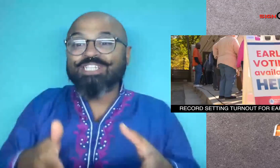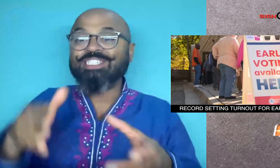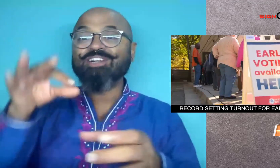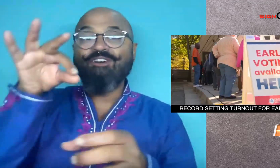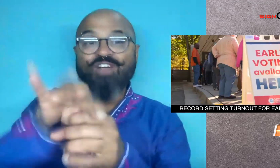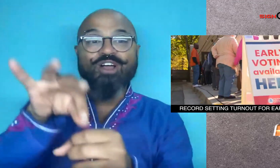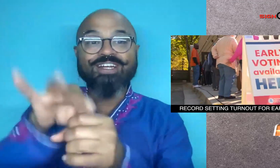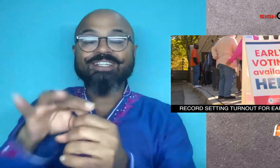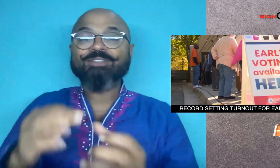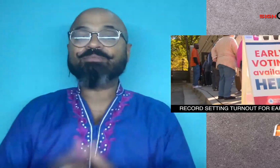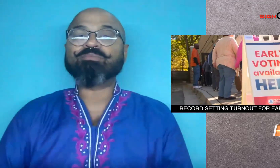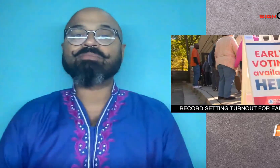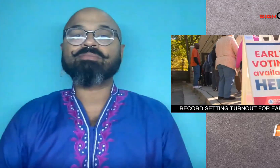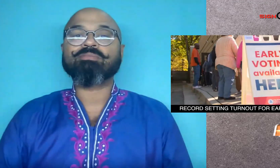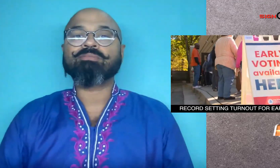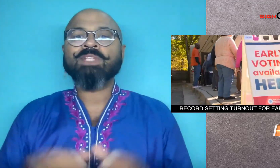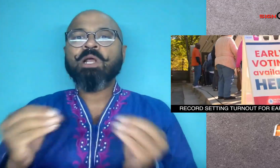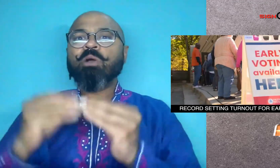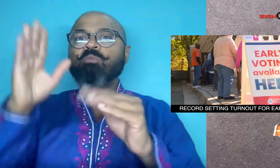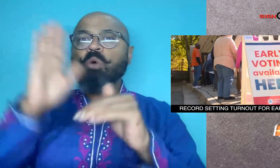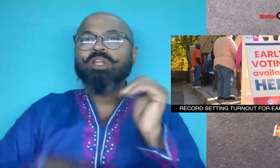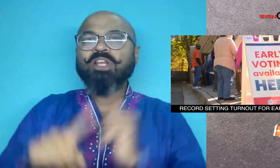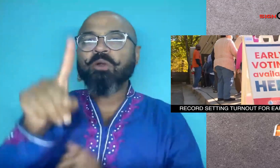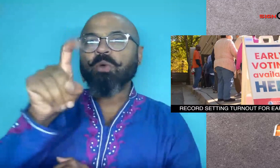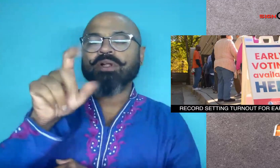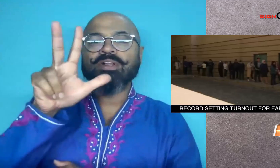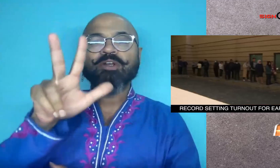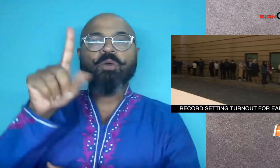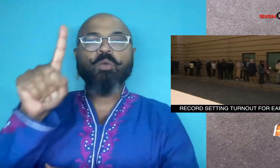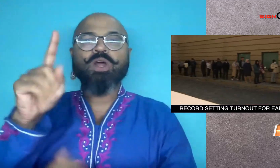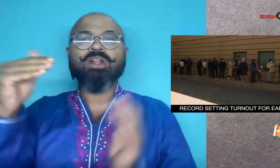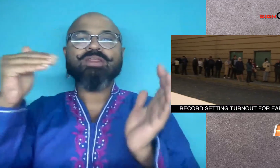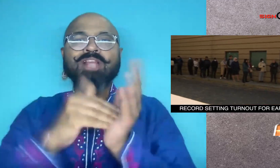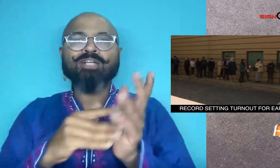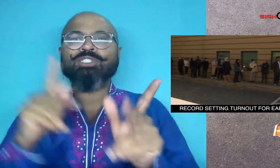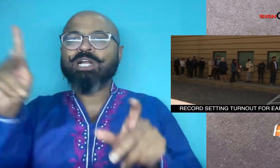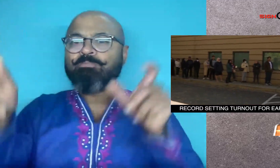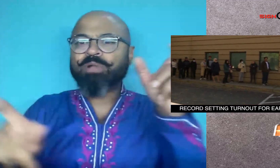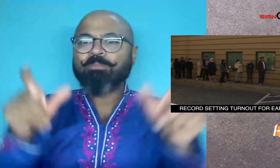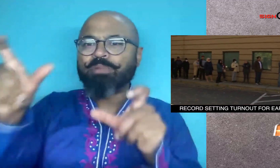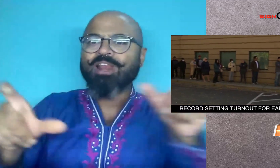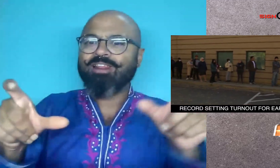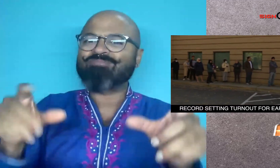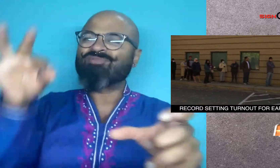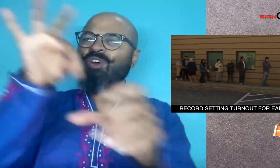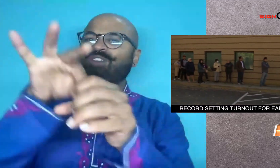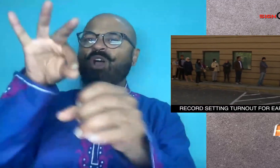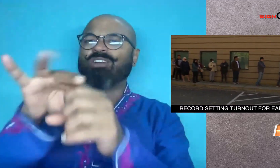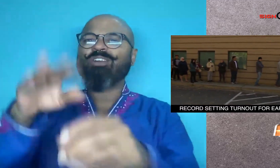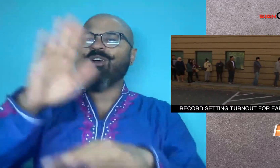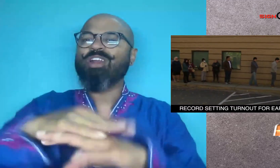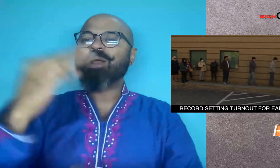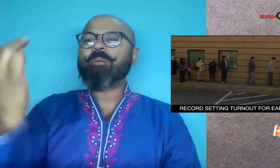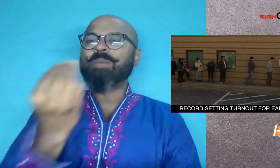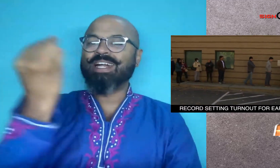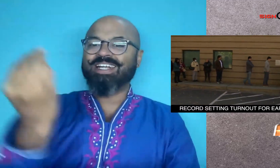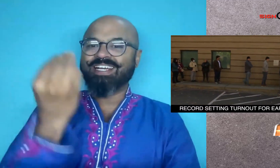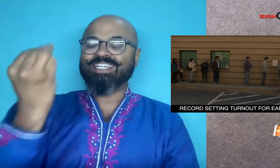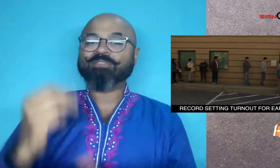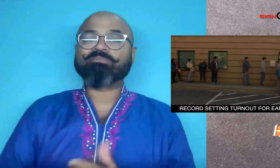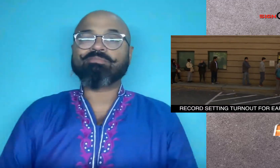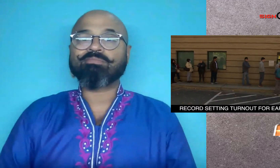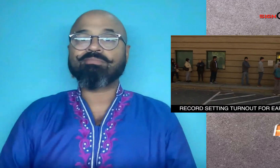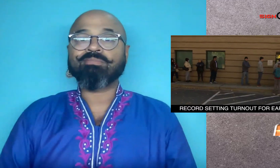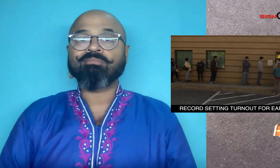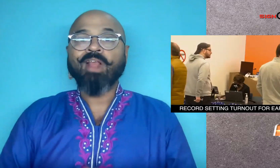first day of early in-person voting More than 131-thousand people cast ballots on Monday